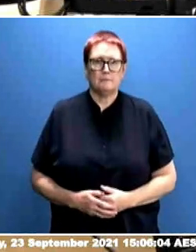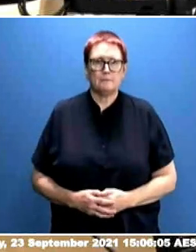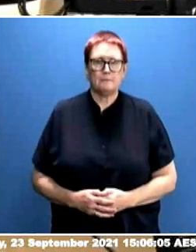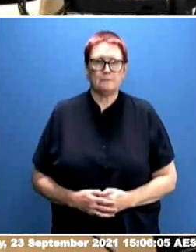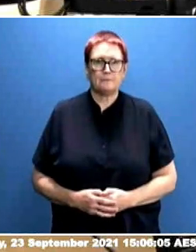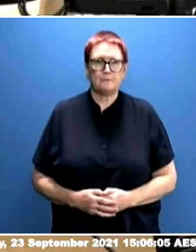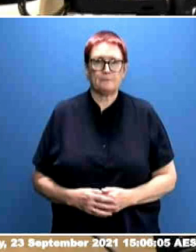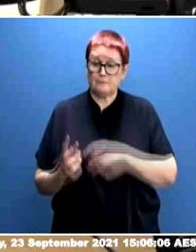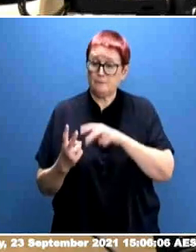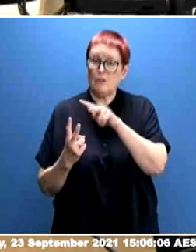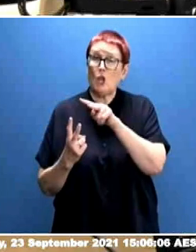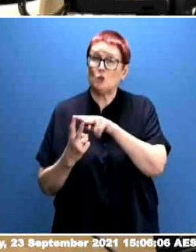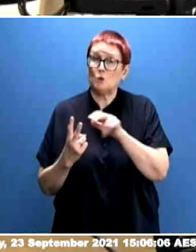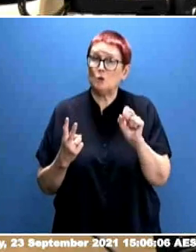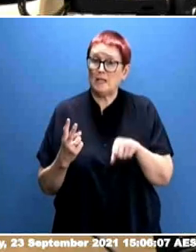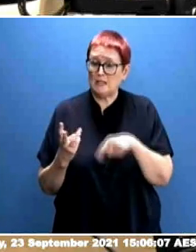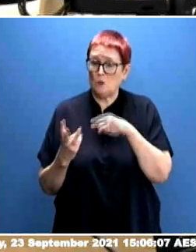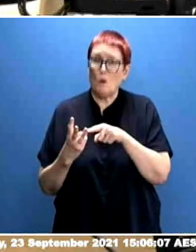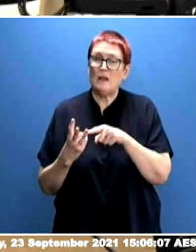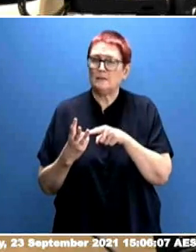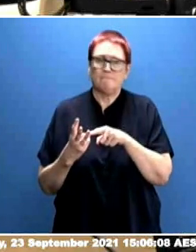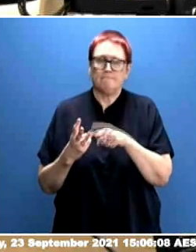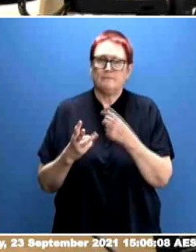Two of them, yes, and the third one's on a treatment order.